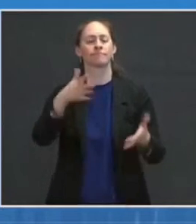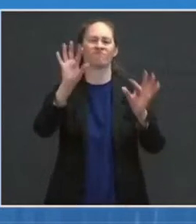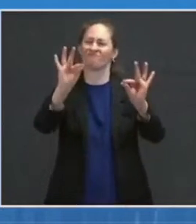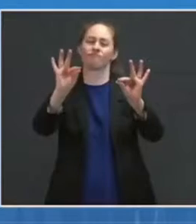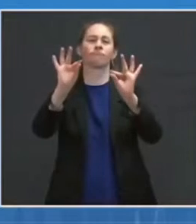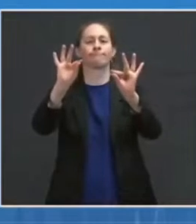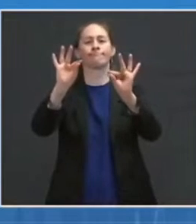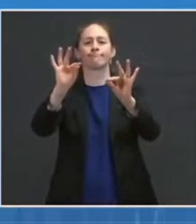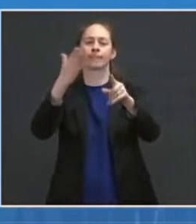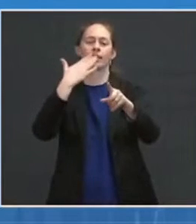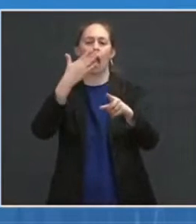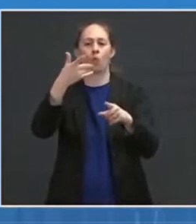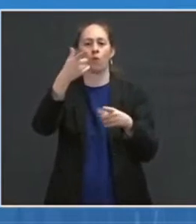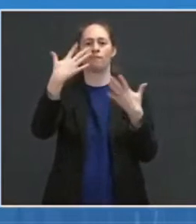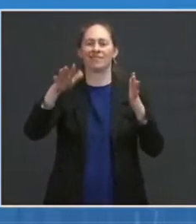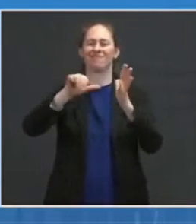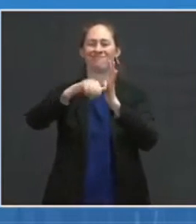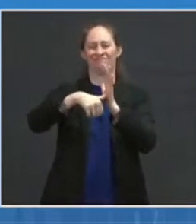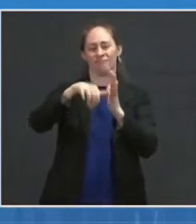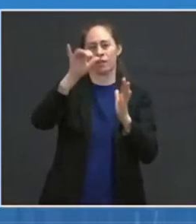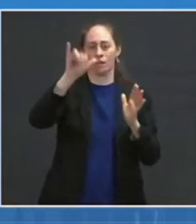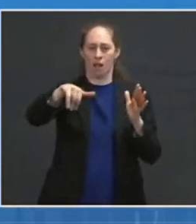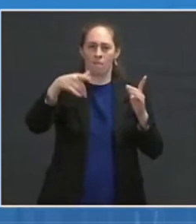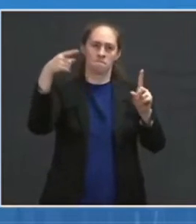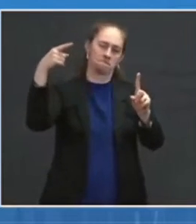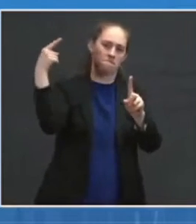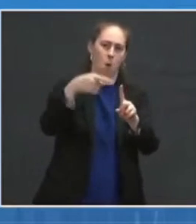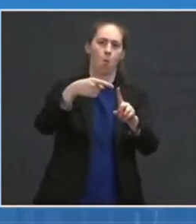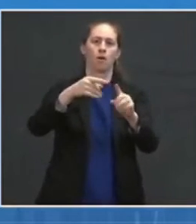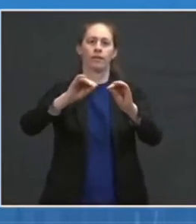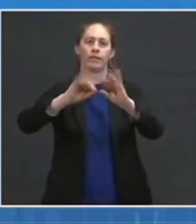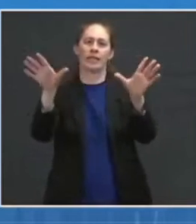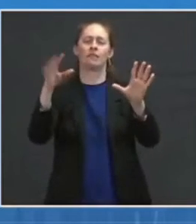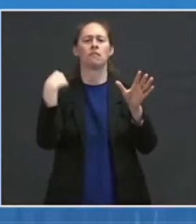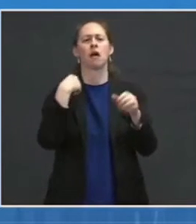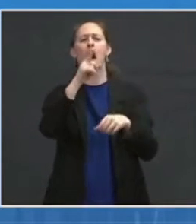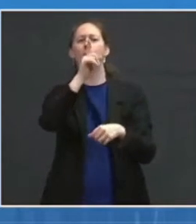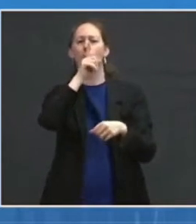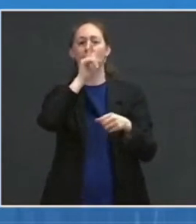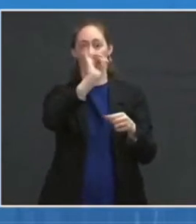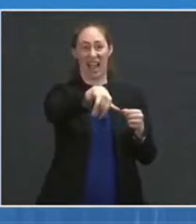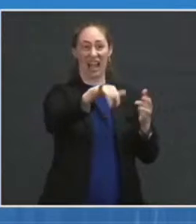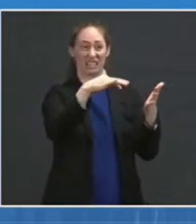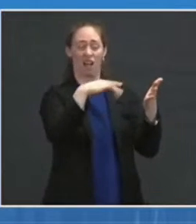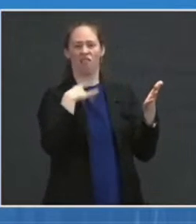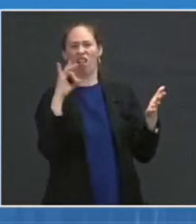ANYTHING YOU WANT TO ADD DR. FAUCI OR DR. WALENSKY? ANDY, TO FOR BRINGING THAT